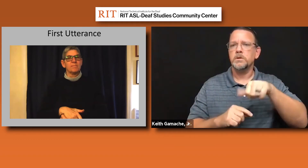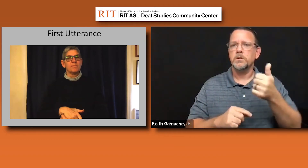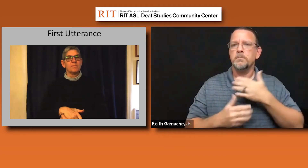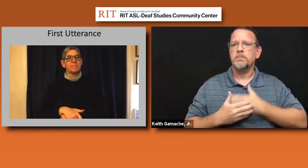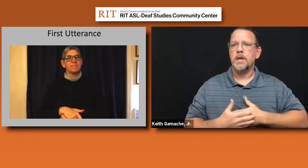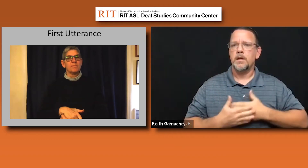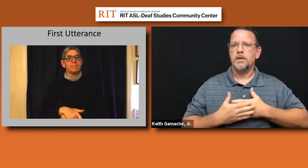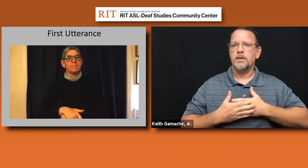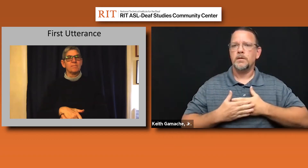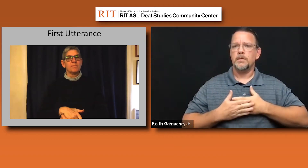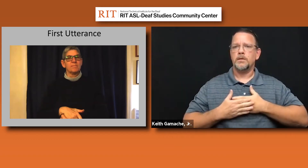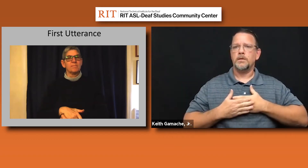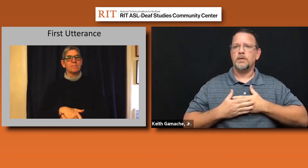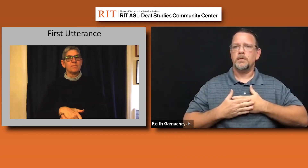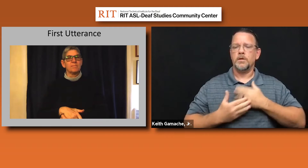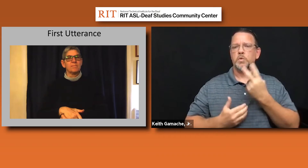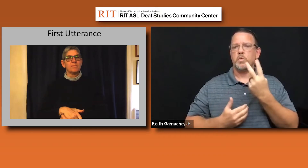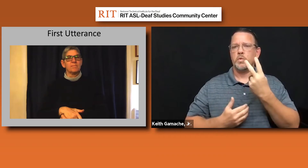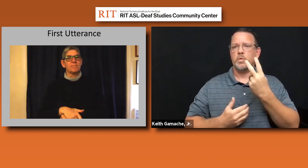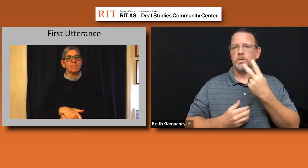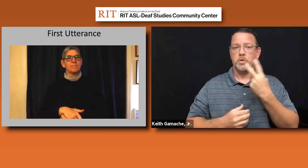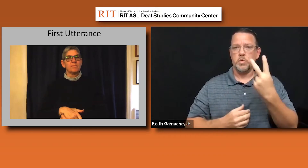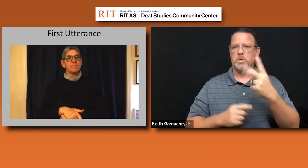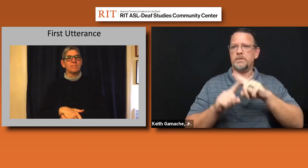There's another way. Her body posture is set back a little bit,